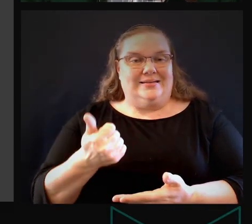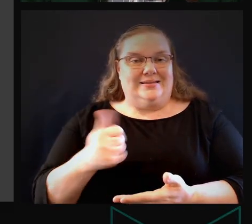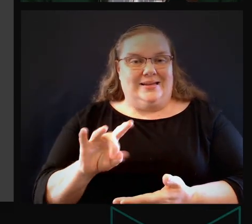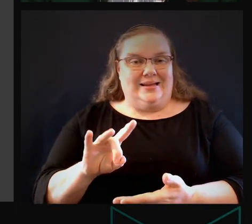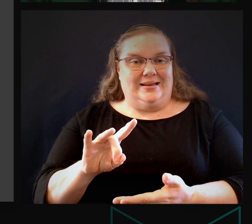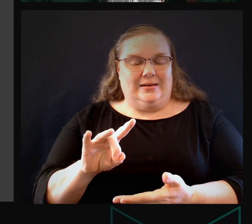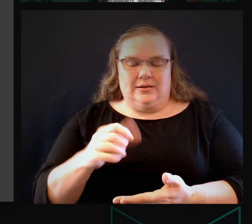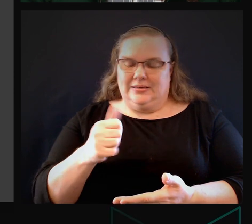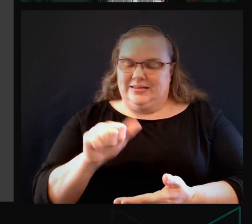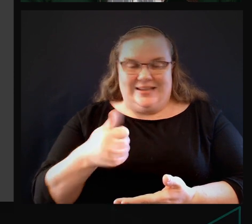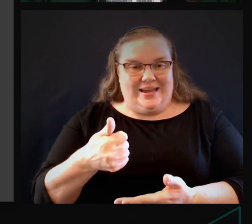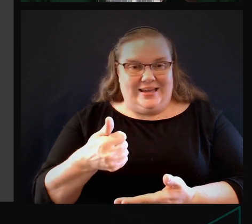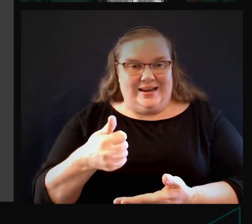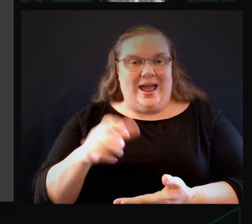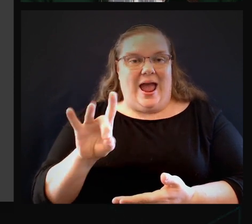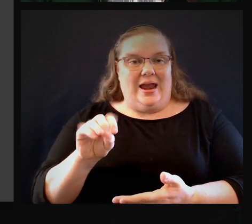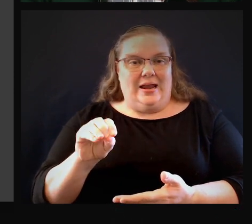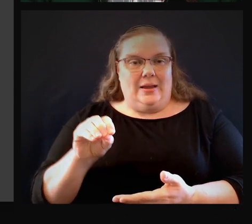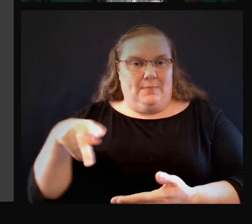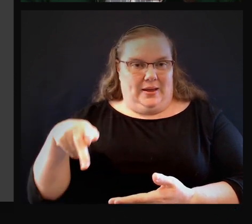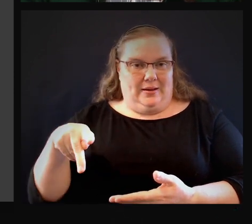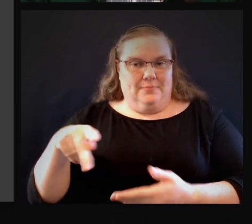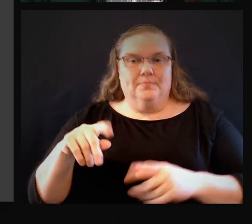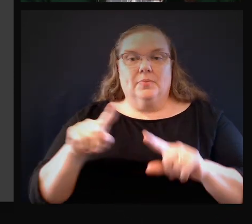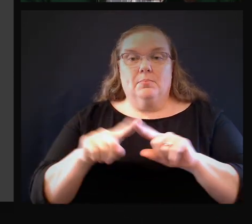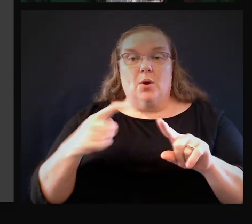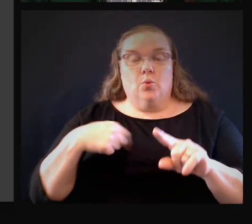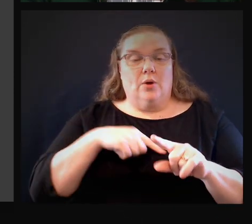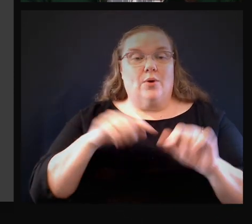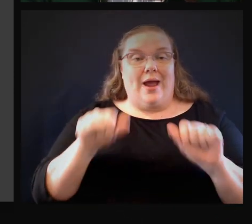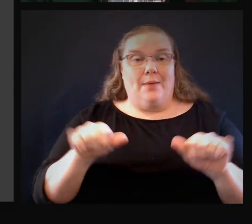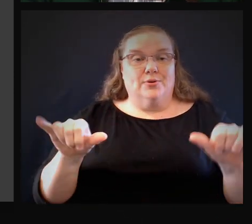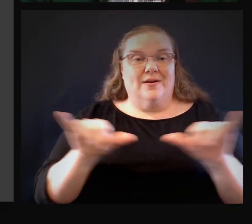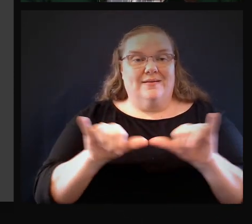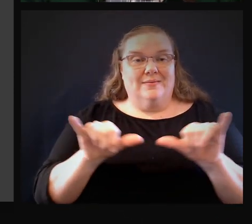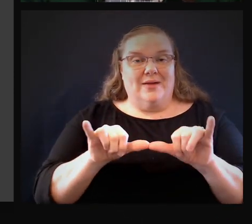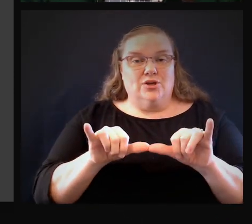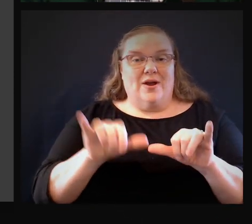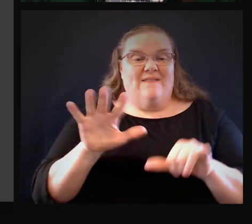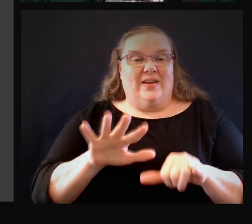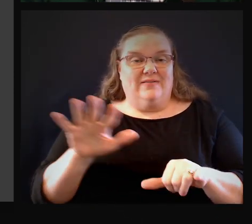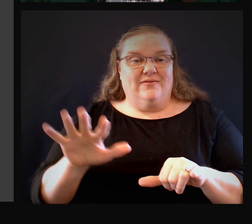We were able to measure a 55% power draw on the GPU after the change.